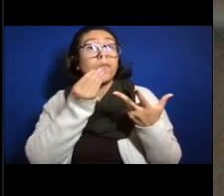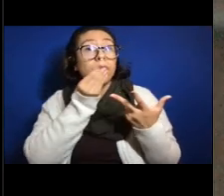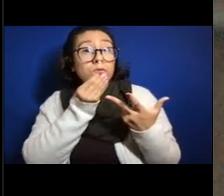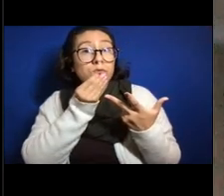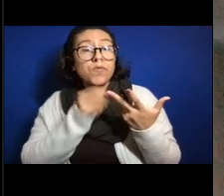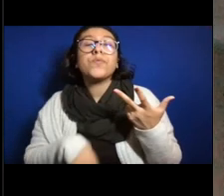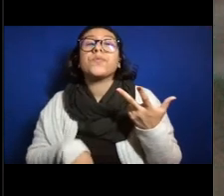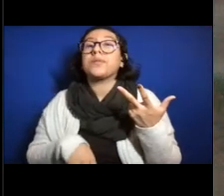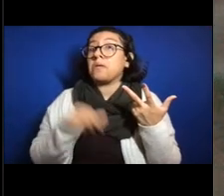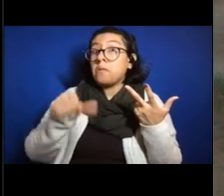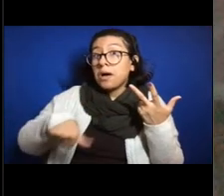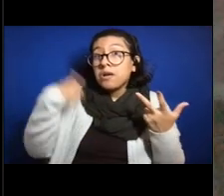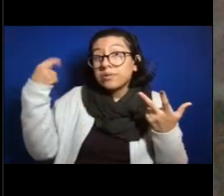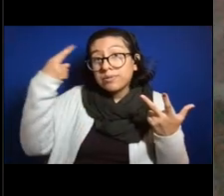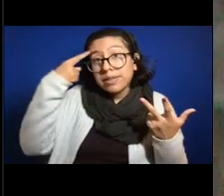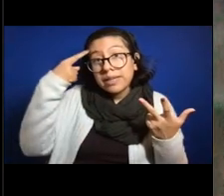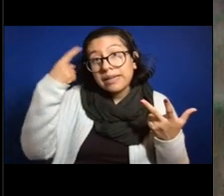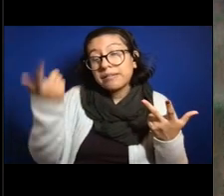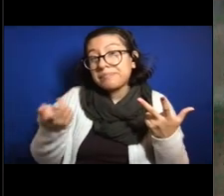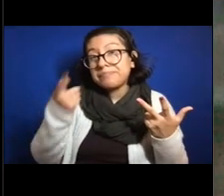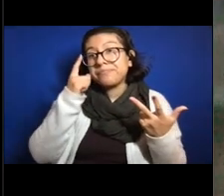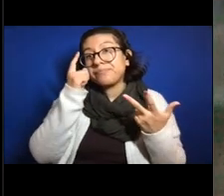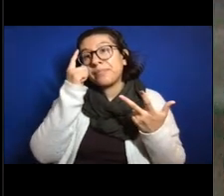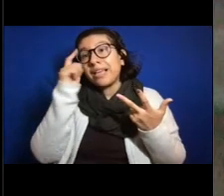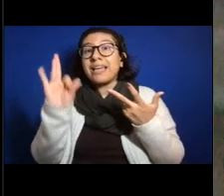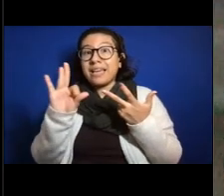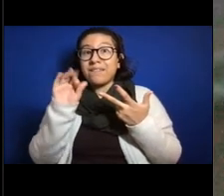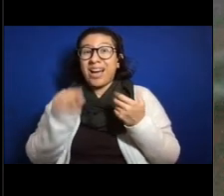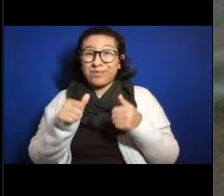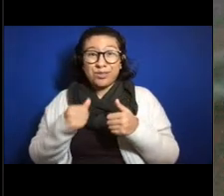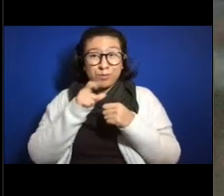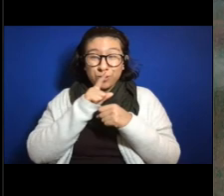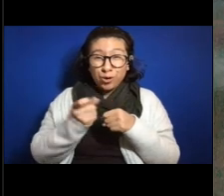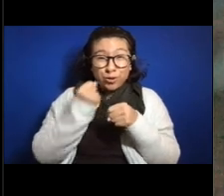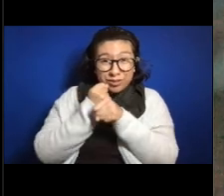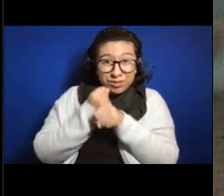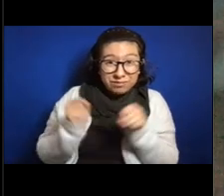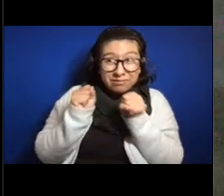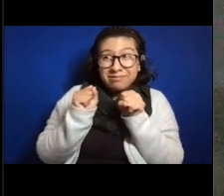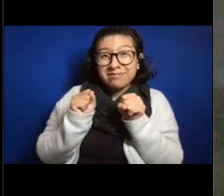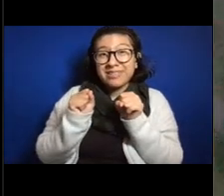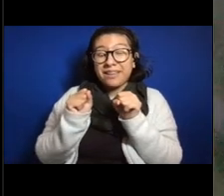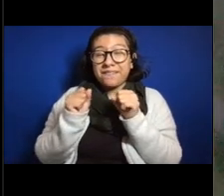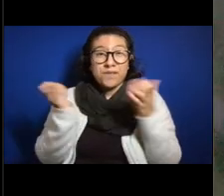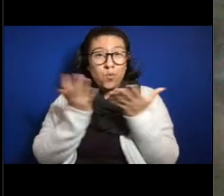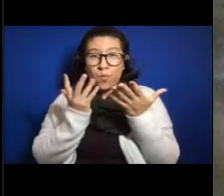if you had to maybe withstand a storm that could be short or maybe multiple days, what would you need in